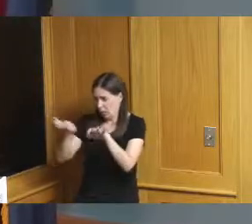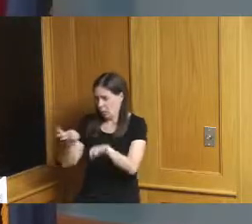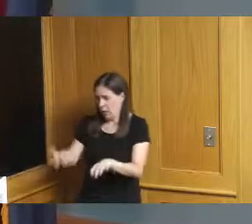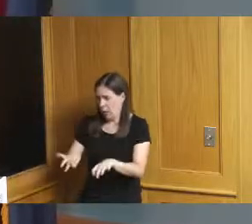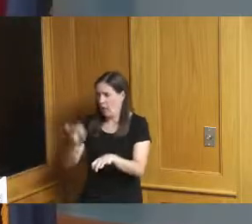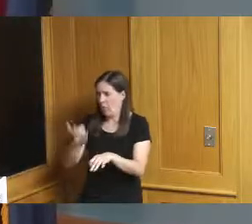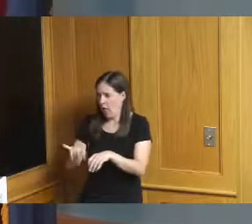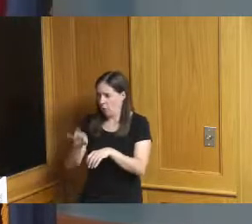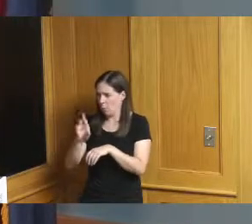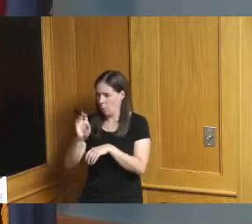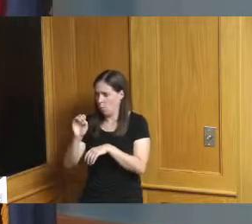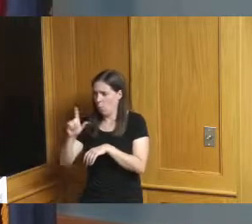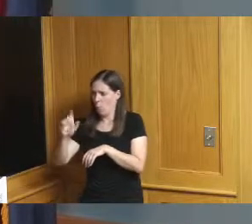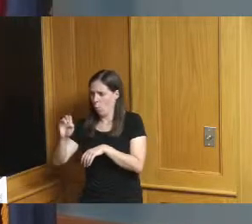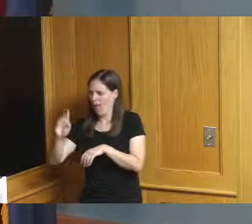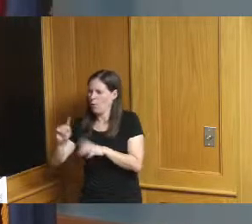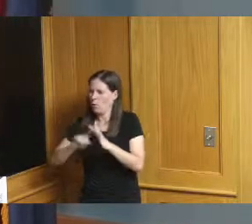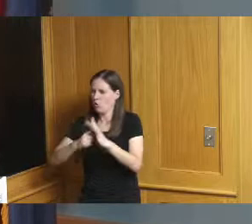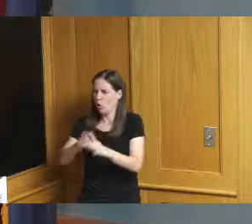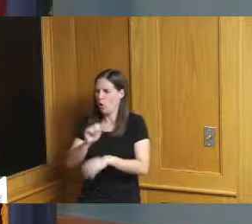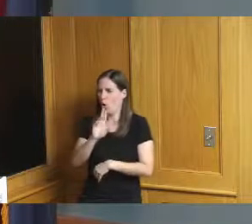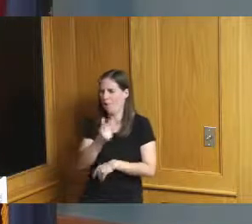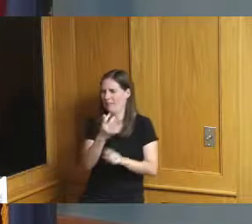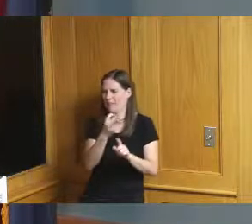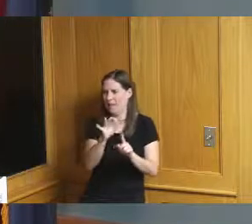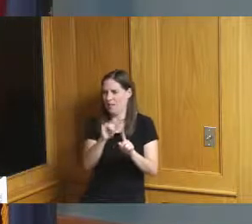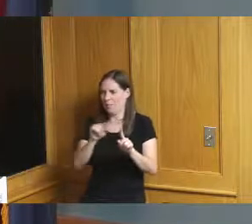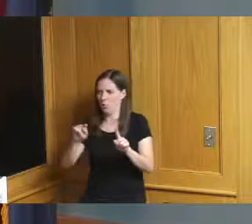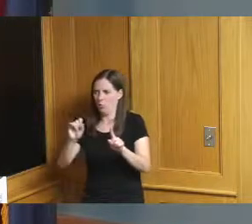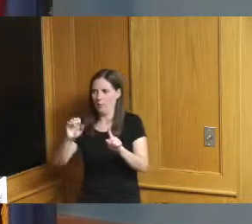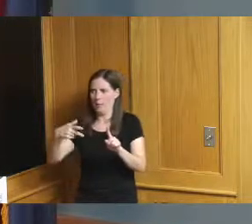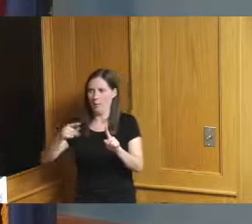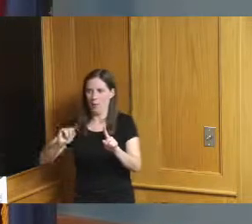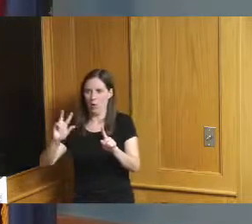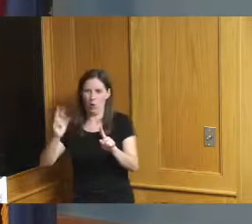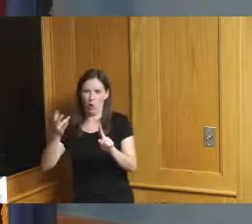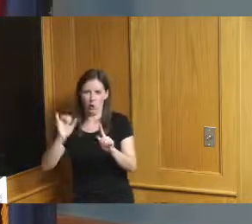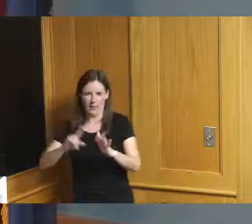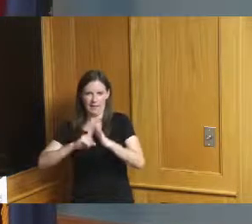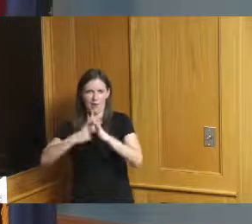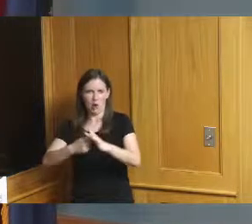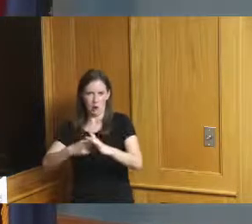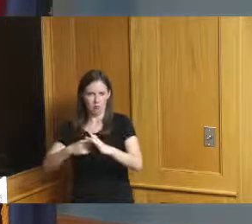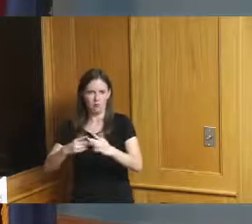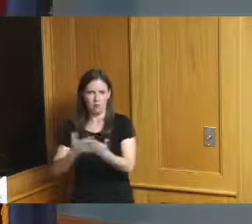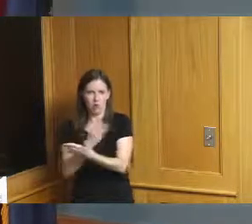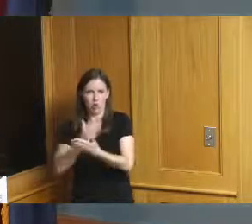is uh August the 19th through september the third if you want to just uh elaborate on that and then